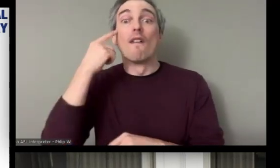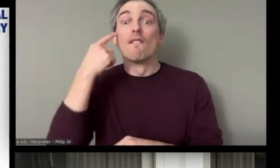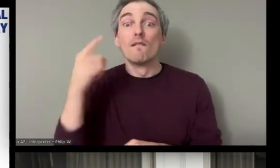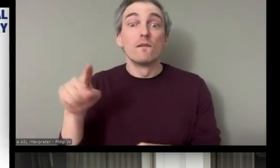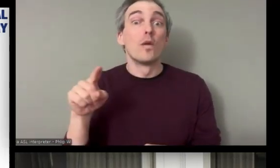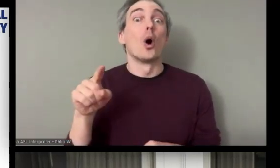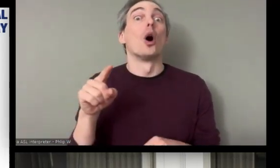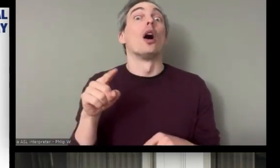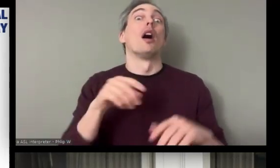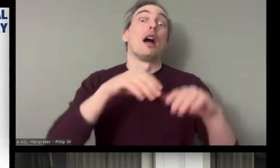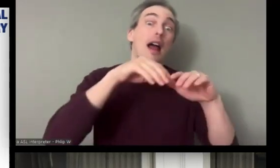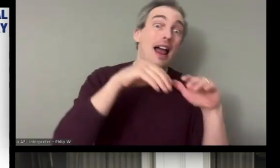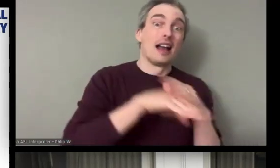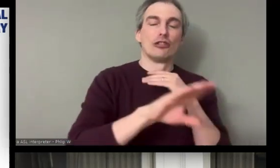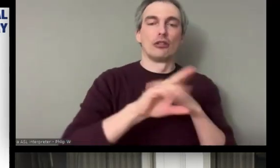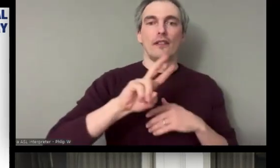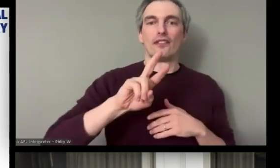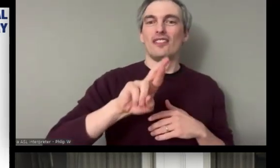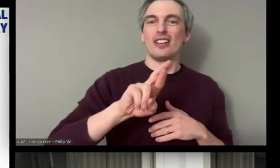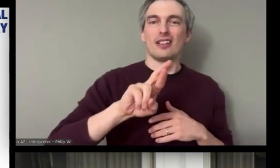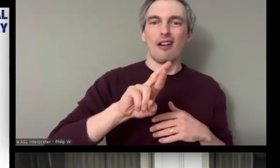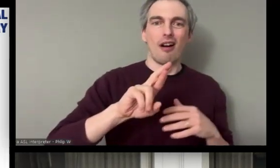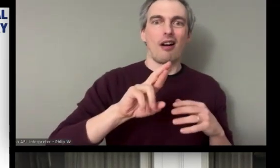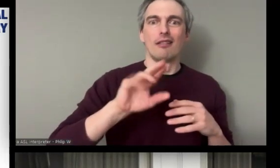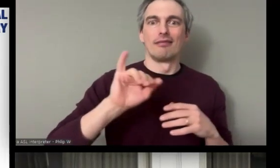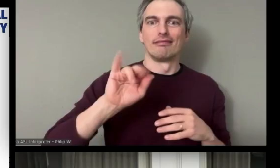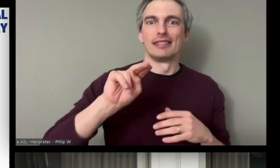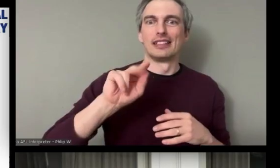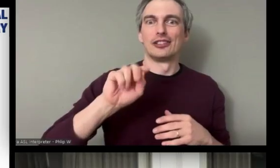of interface, this is a new thing to consider for accessibility.